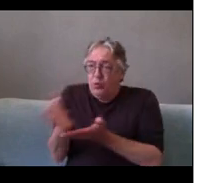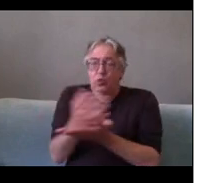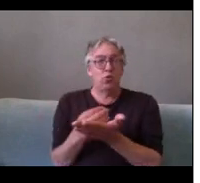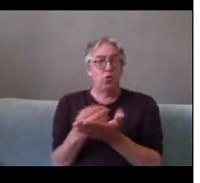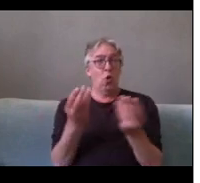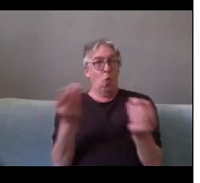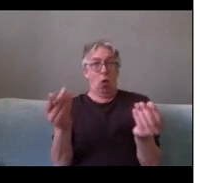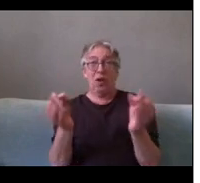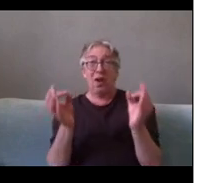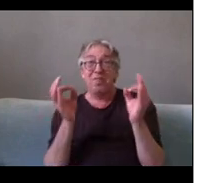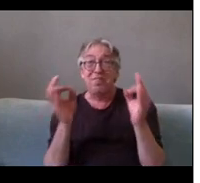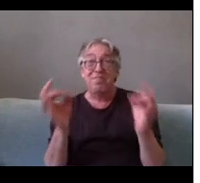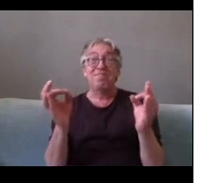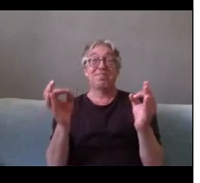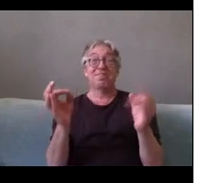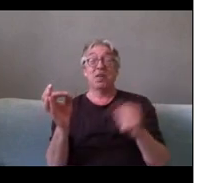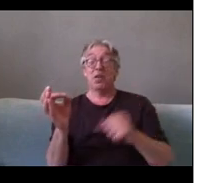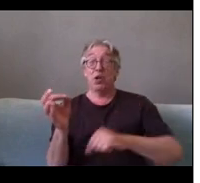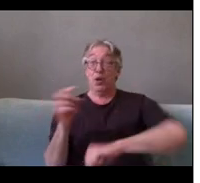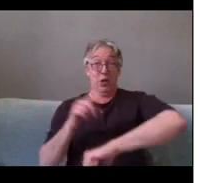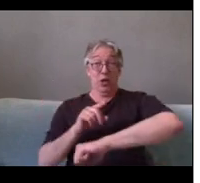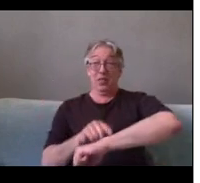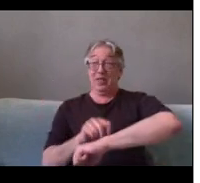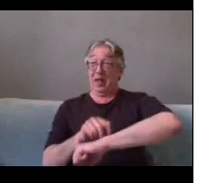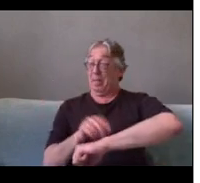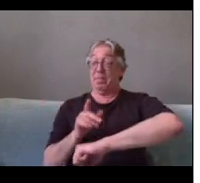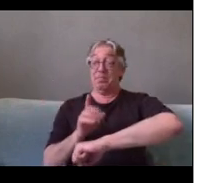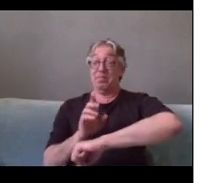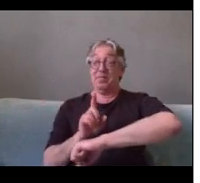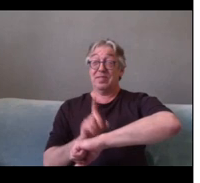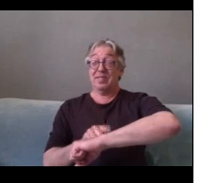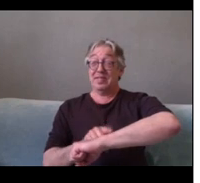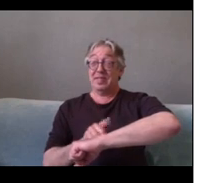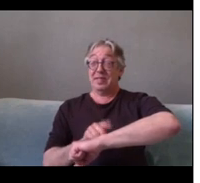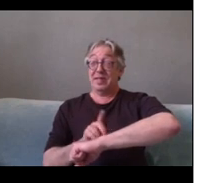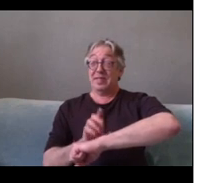and hence the emphasis on disability data in our documents?